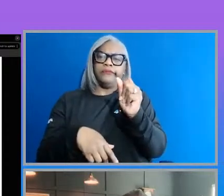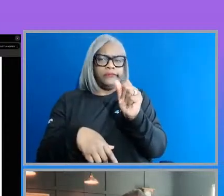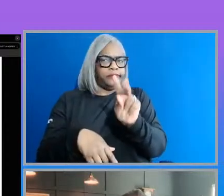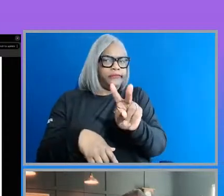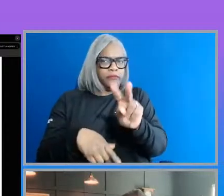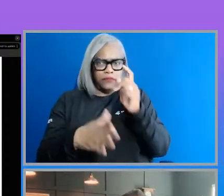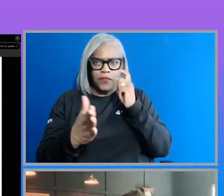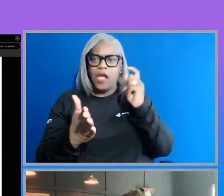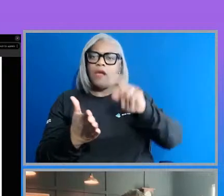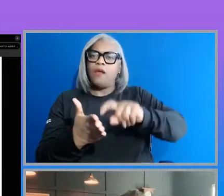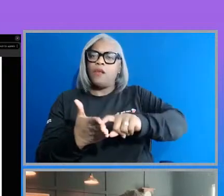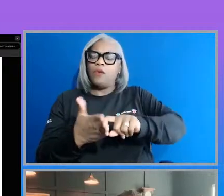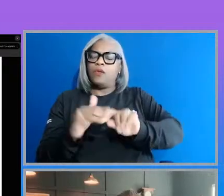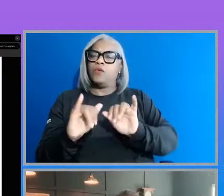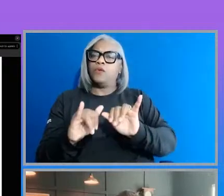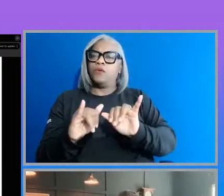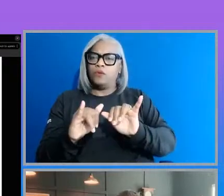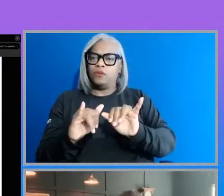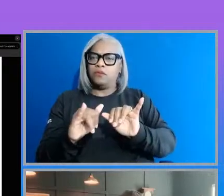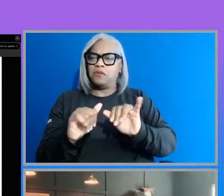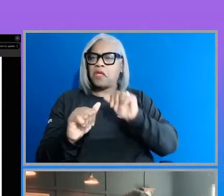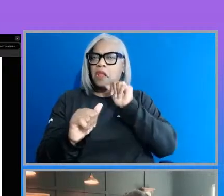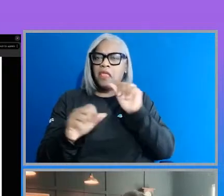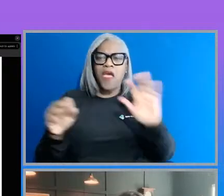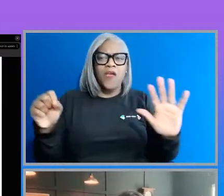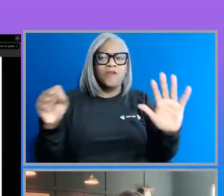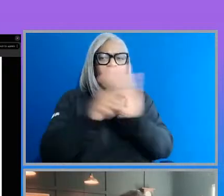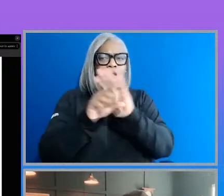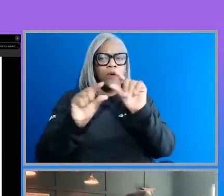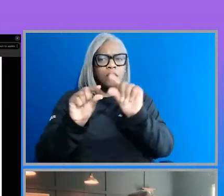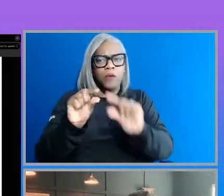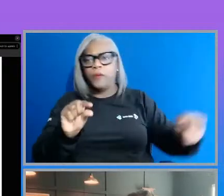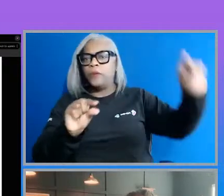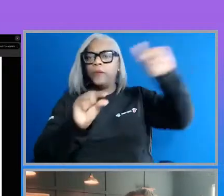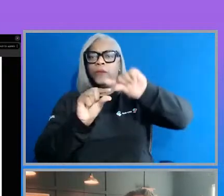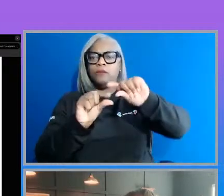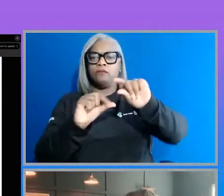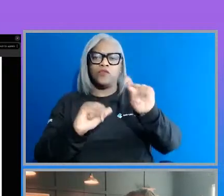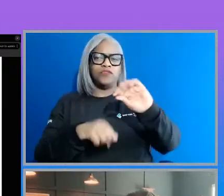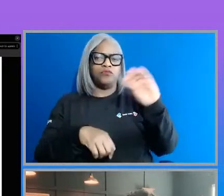me an indication that it's not an entire 100% out of 100%, but